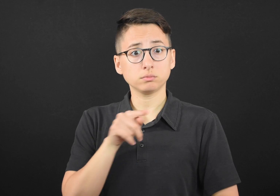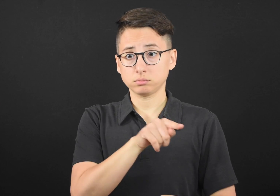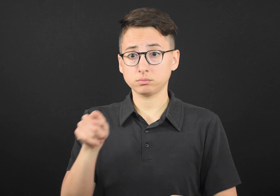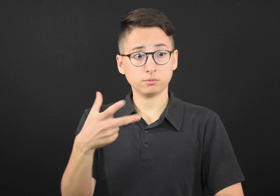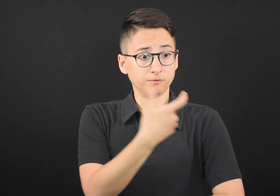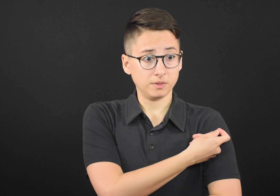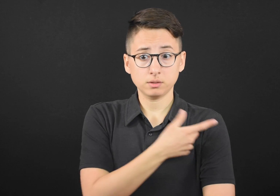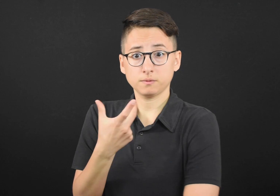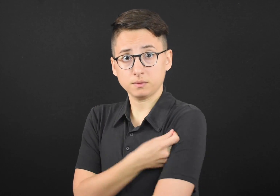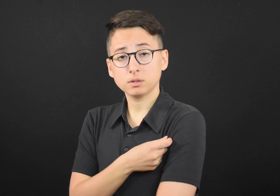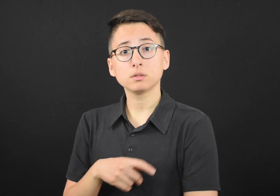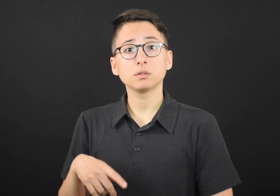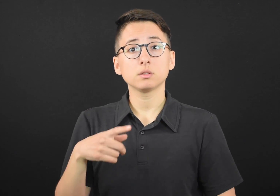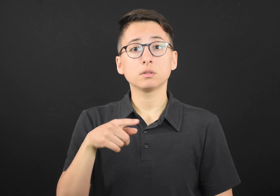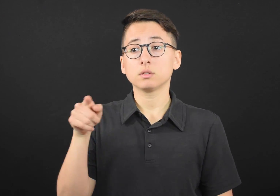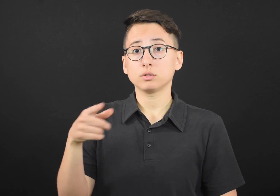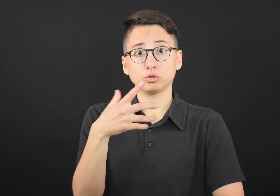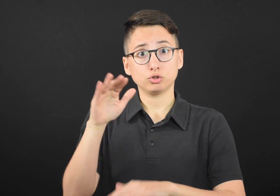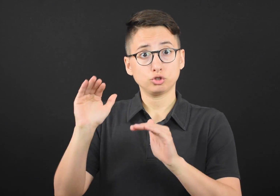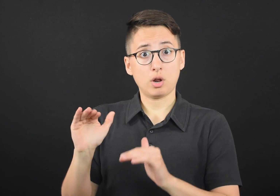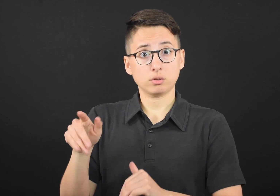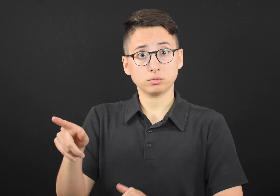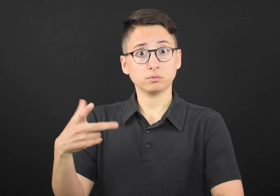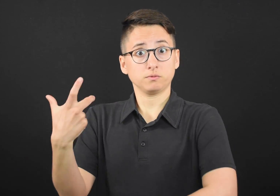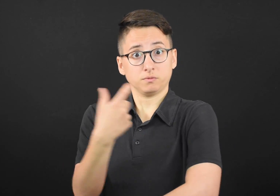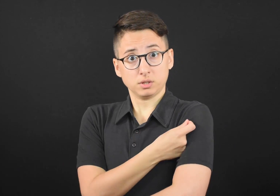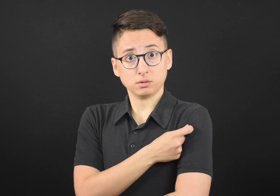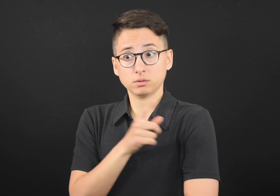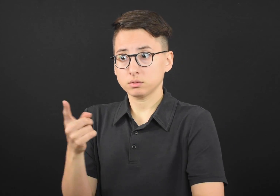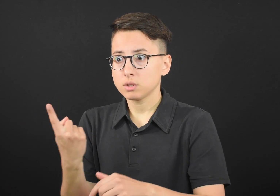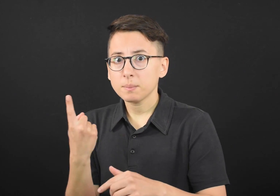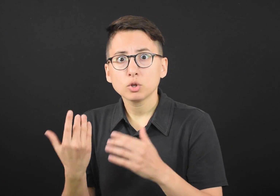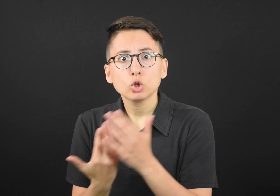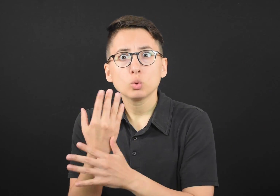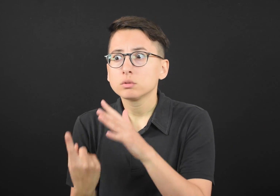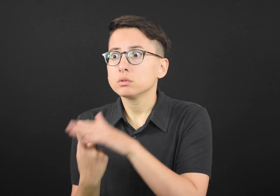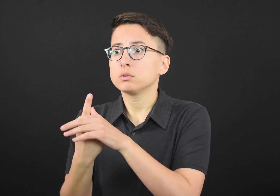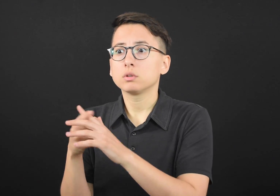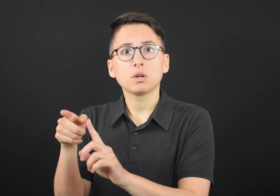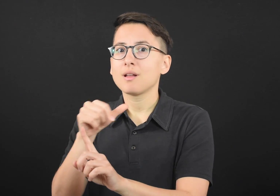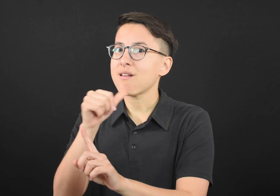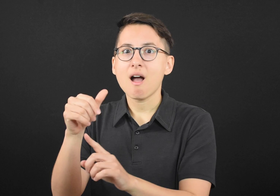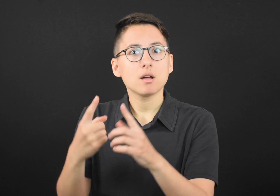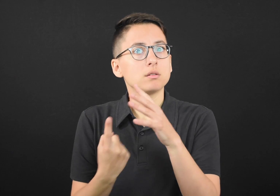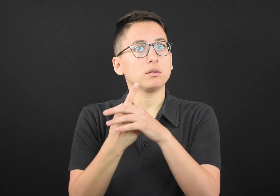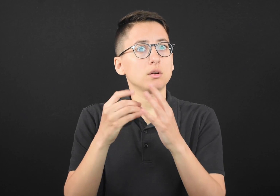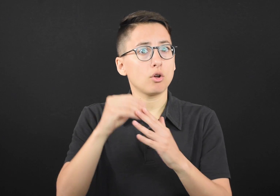present for adults?